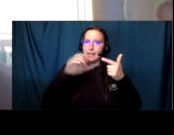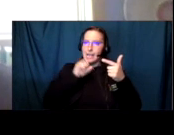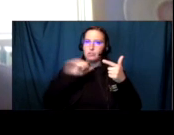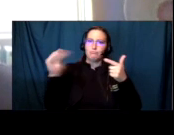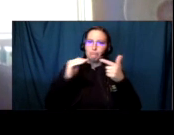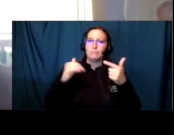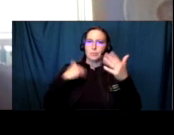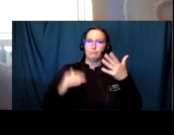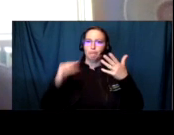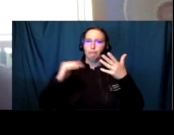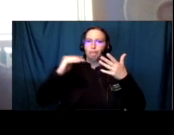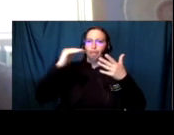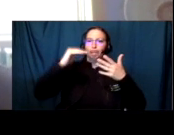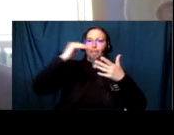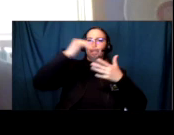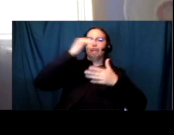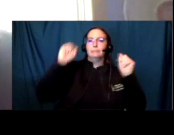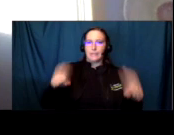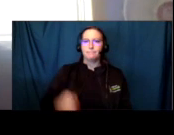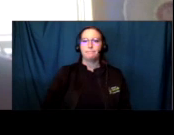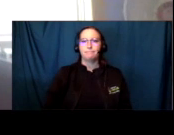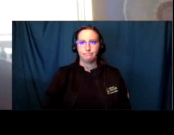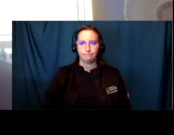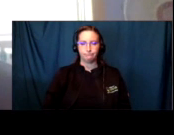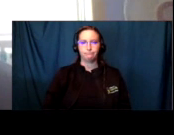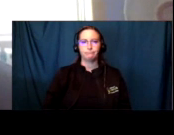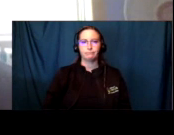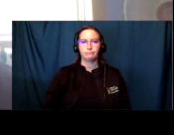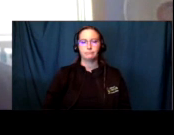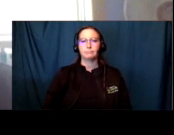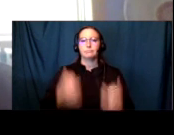the basis of your lesson. So let's take a look at Brady.